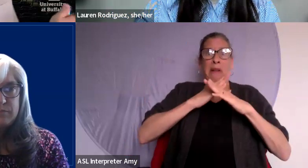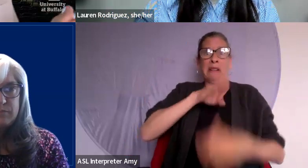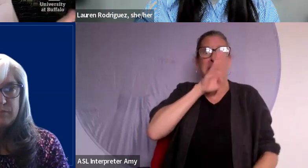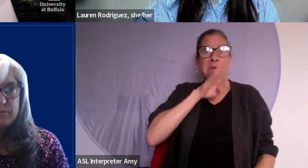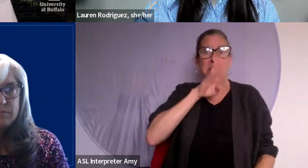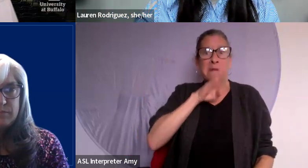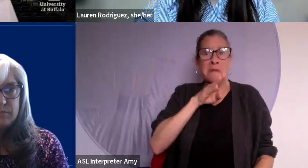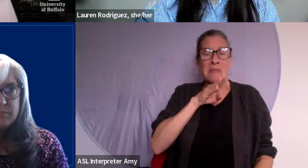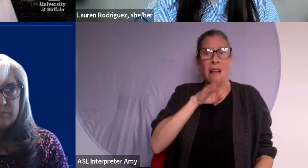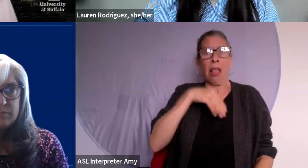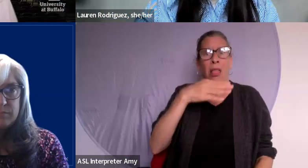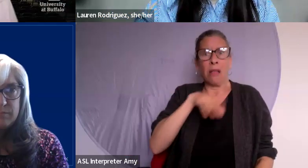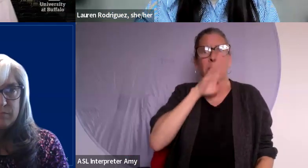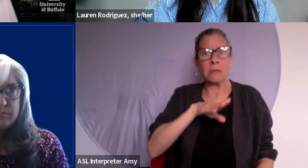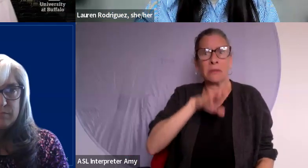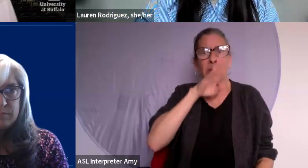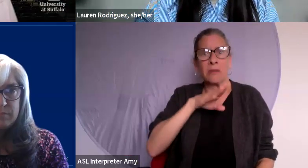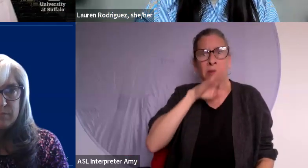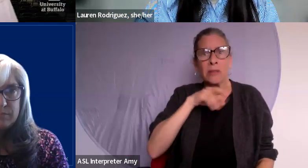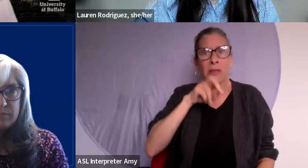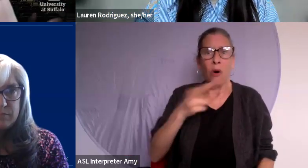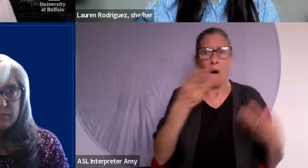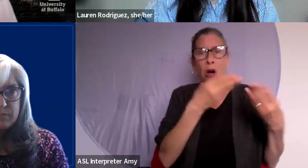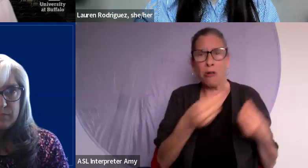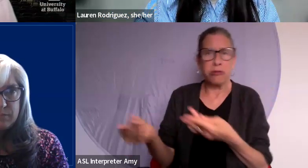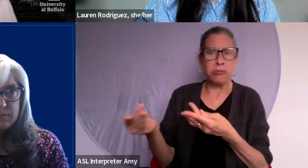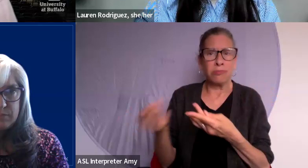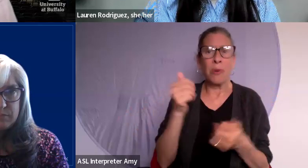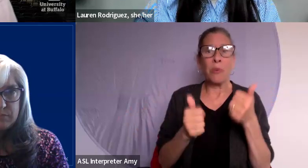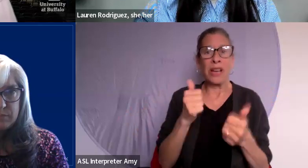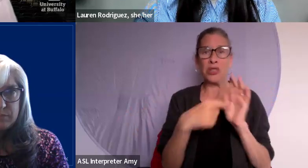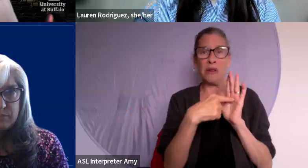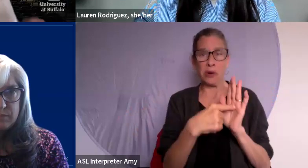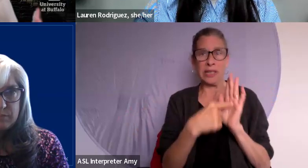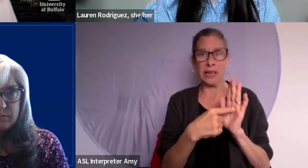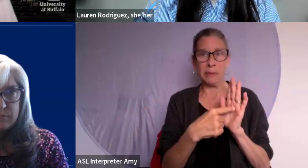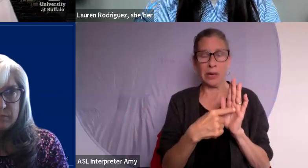entire path of completing that task. So for example, an entire